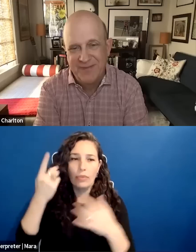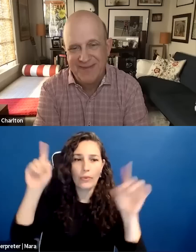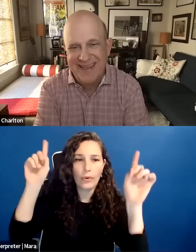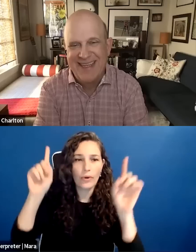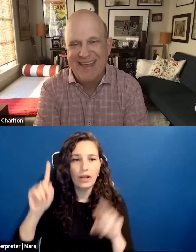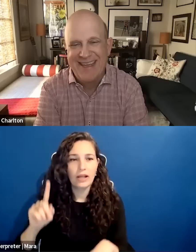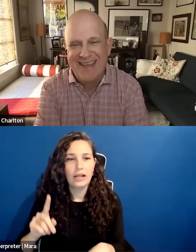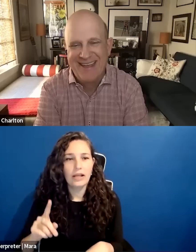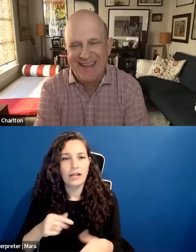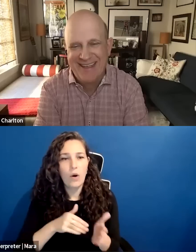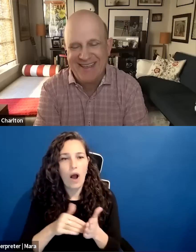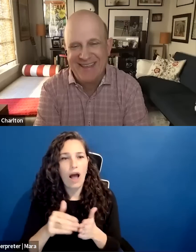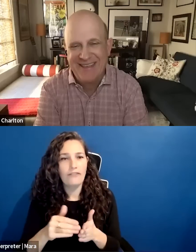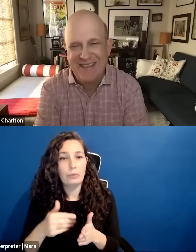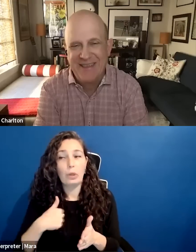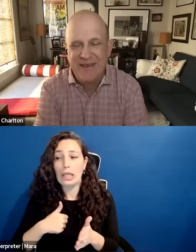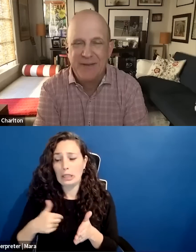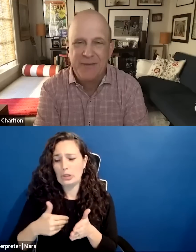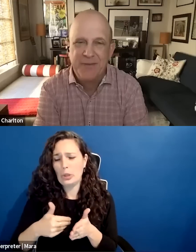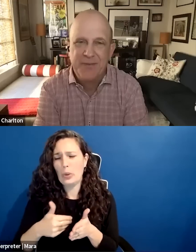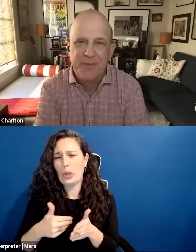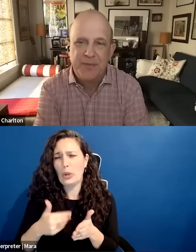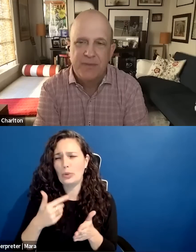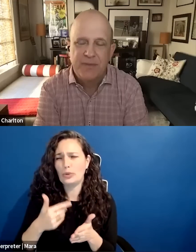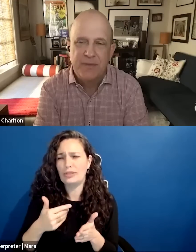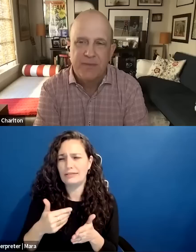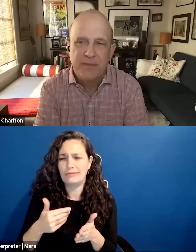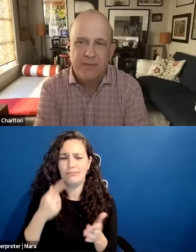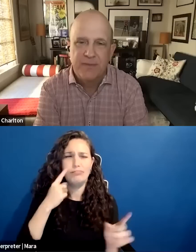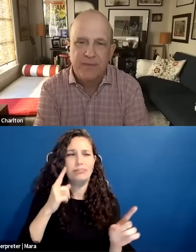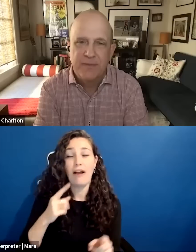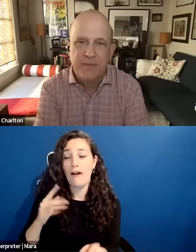you know, that analogy and that at any point,